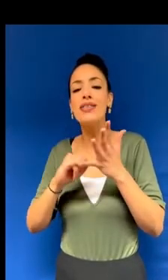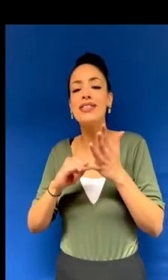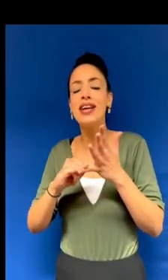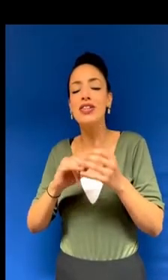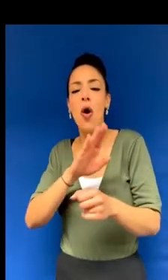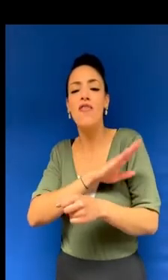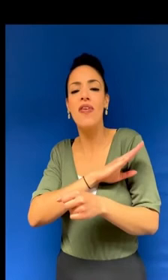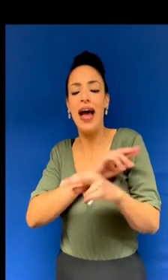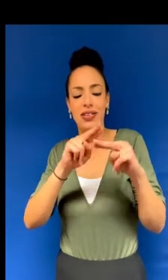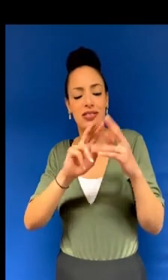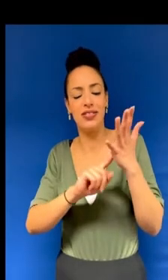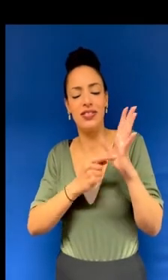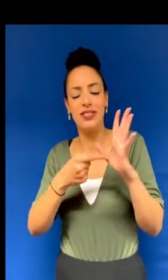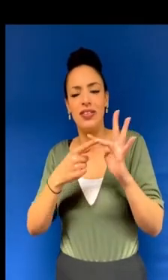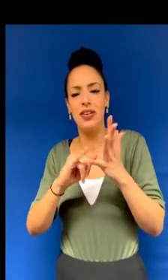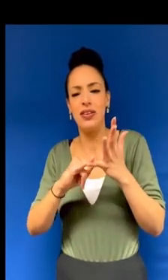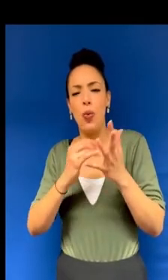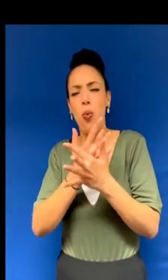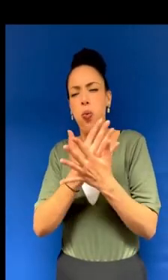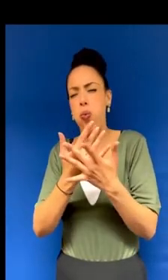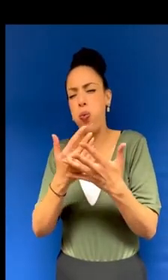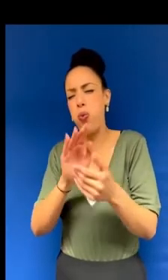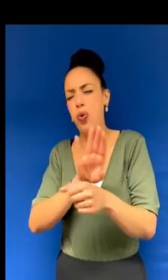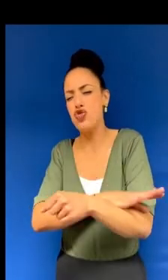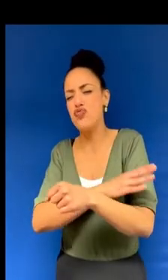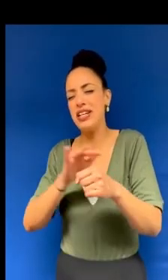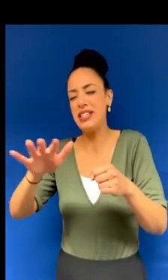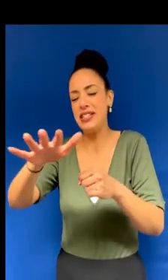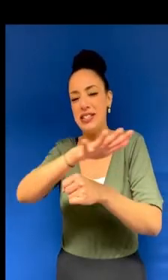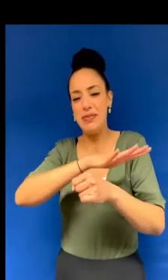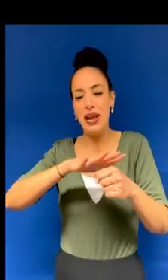My favorite place that I went to quite regularly, and I still go to every morning I go to meditate,